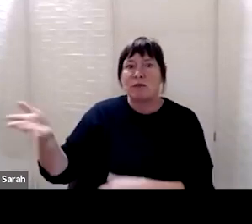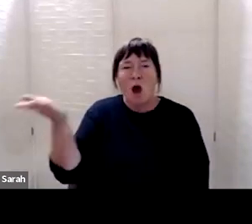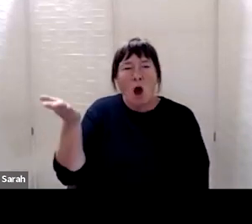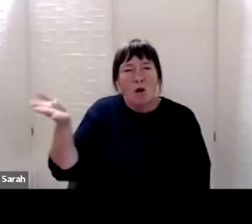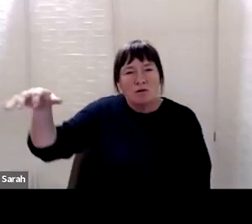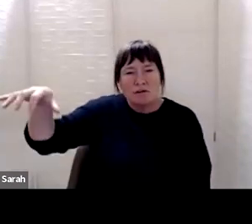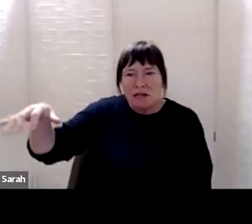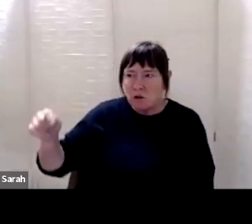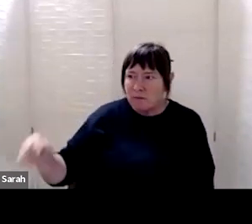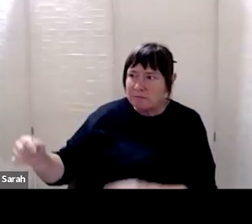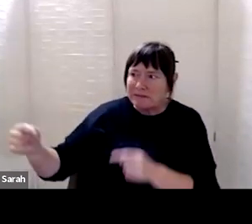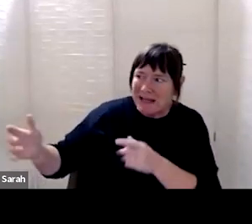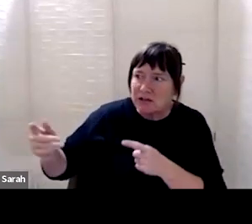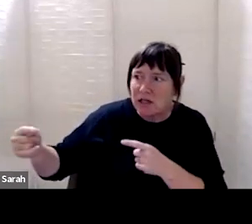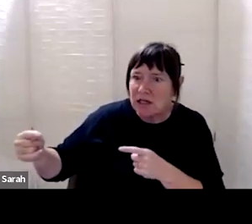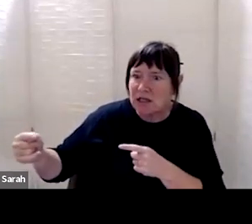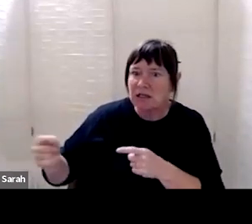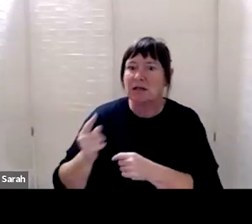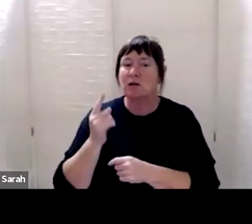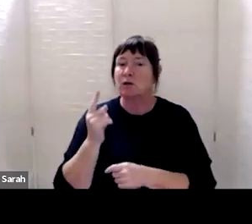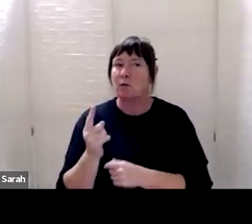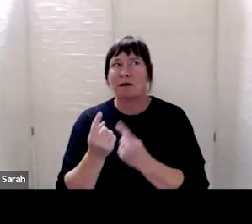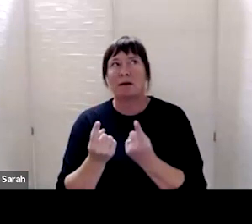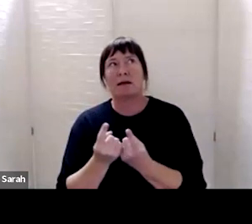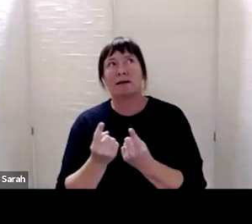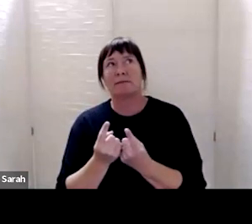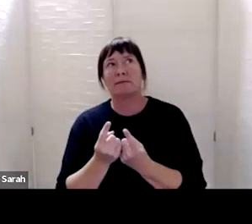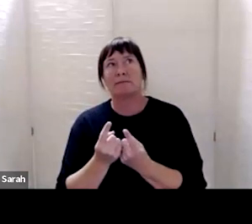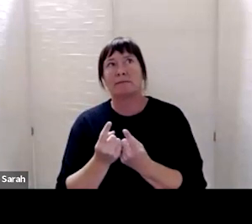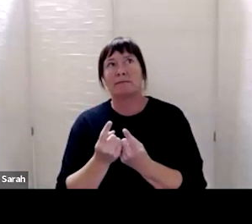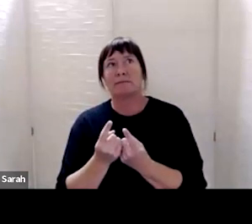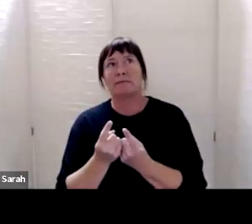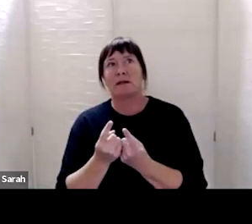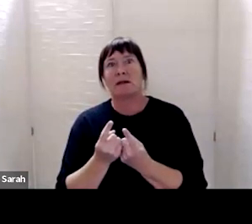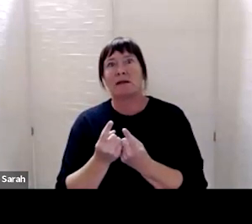what you can do, one avenue, obviously we say, look, you know as much as you can humanly possible